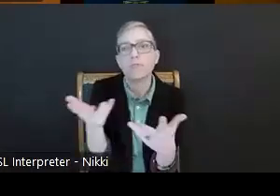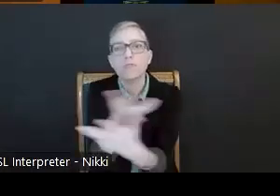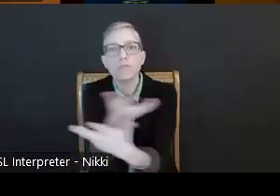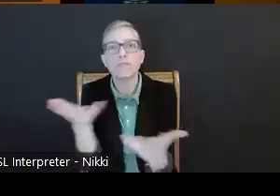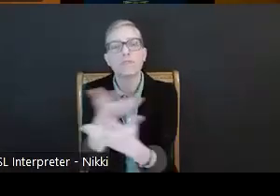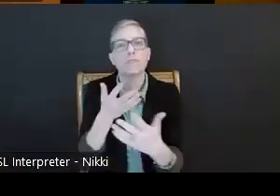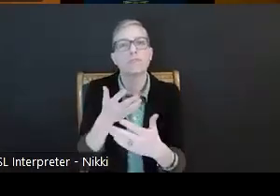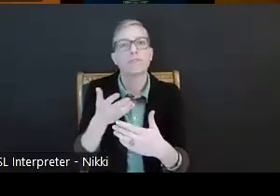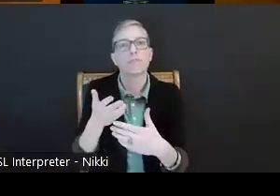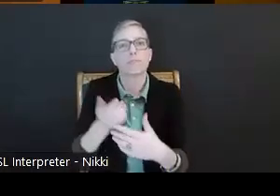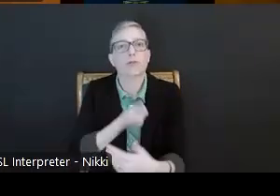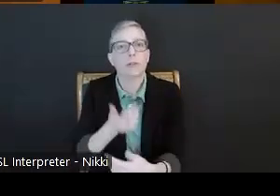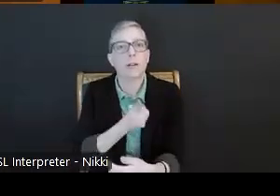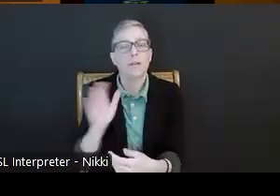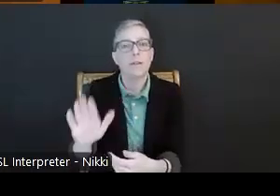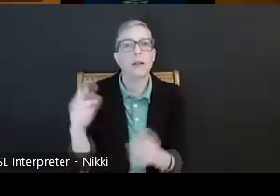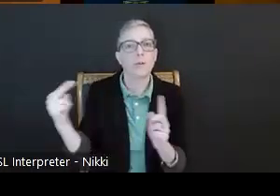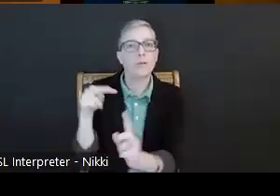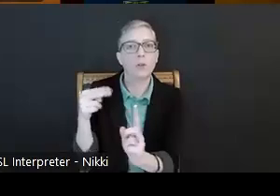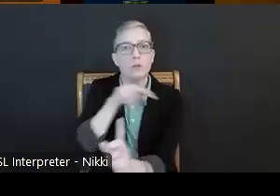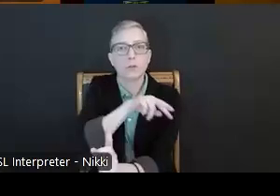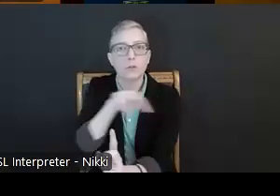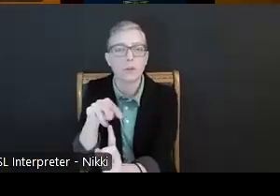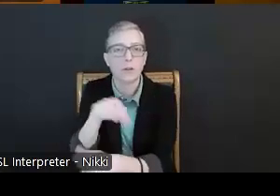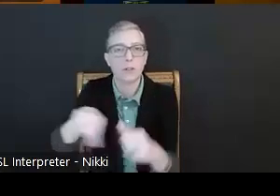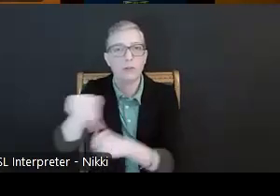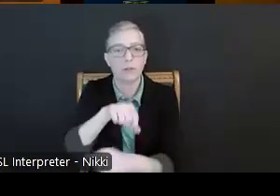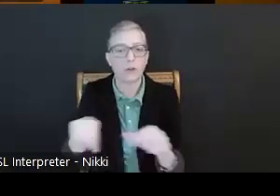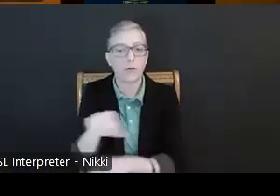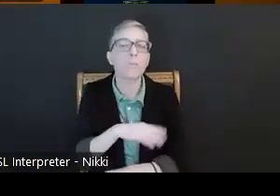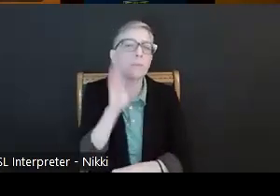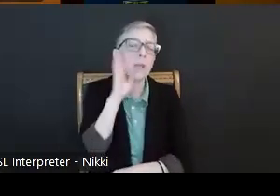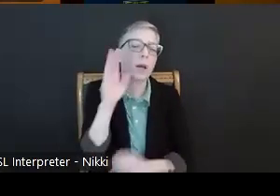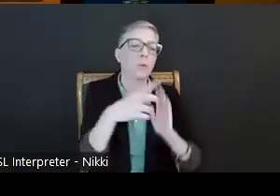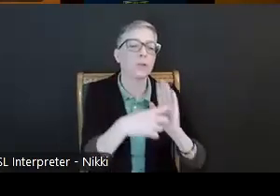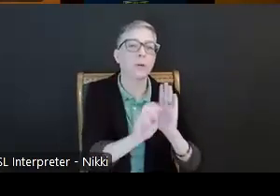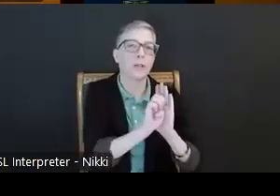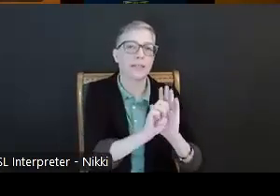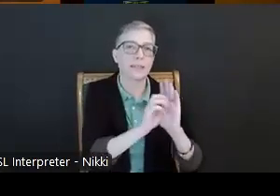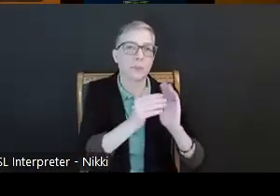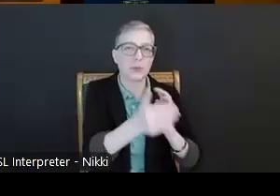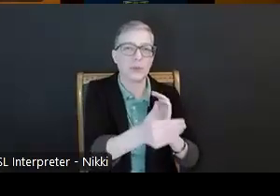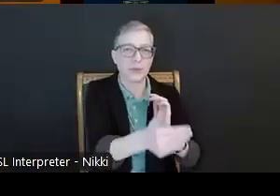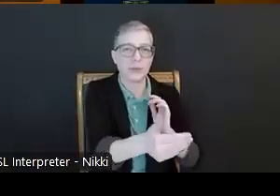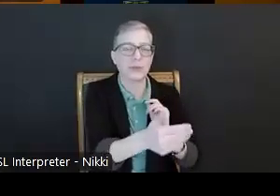um it's kind of neat to see how they are able to um talk with one another and and be kind of put